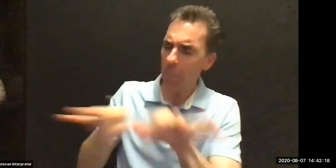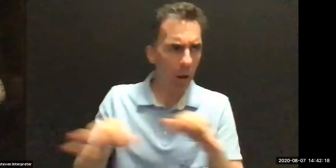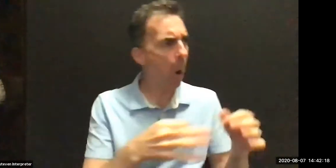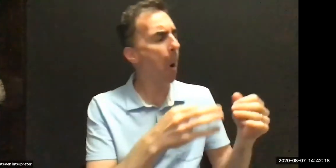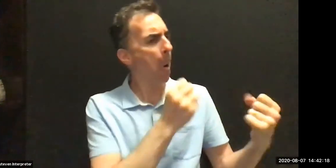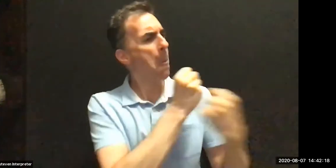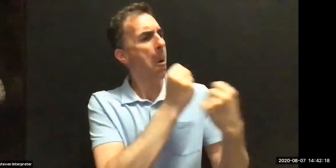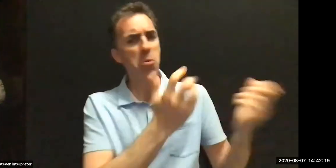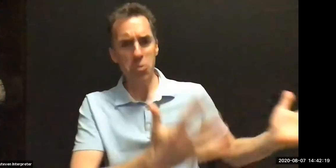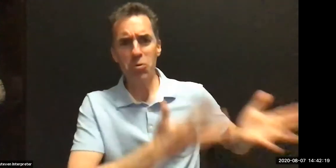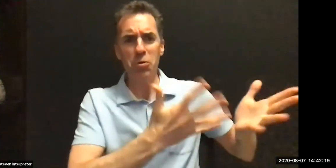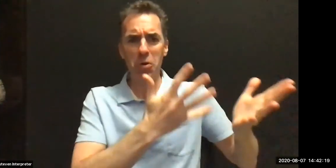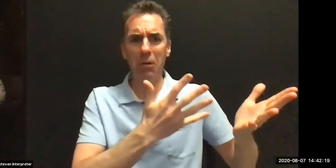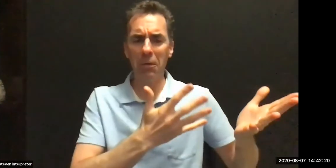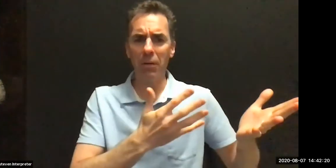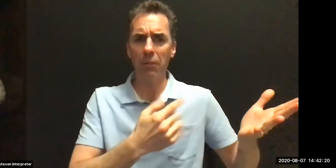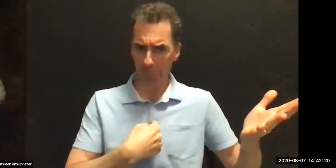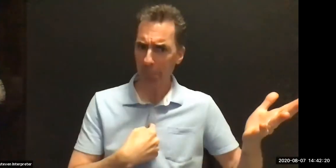Channelle Charest: So many students do not. And so if we can help them.